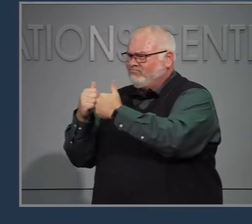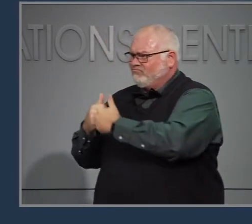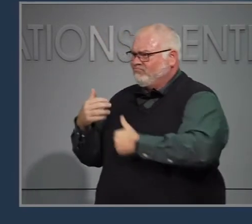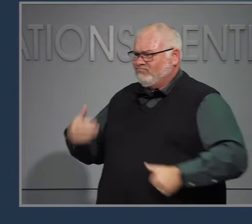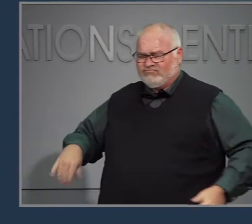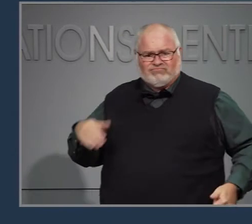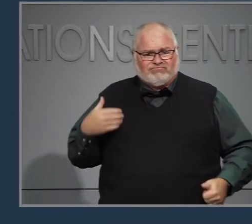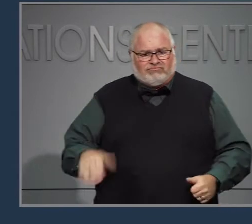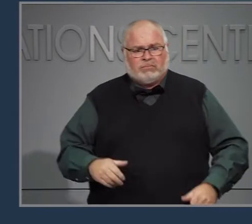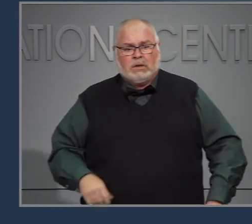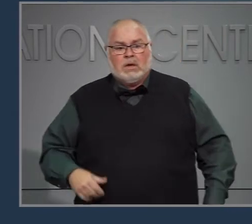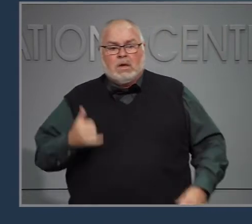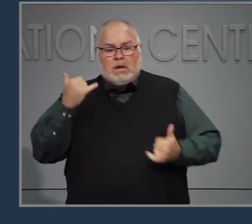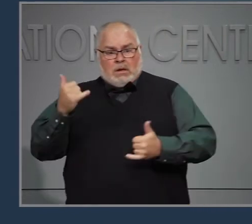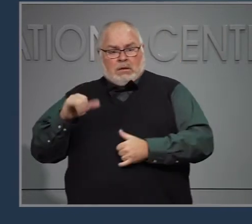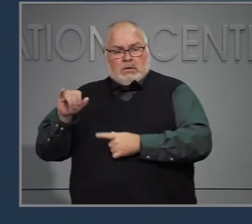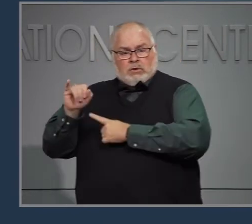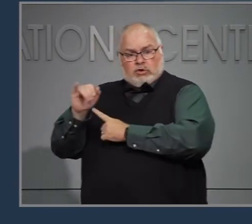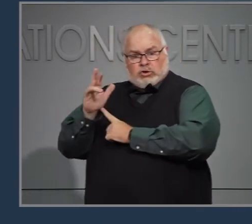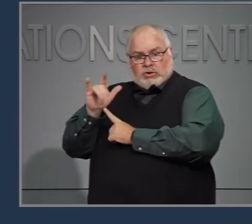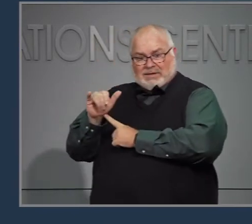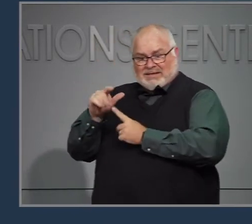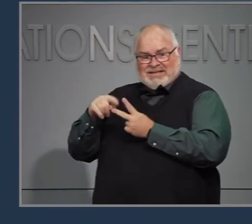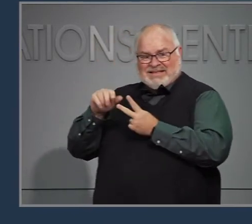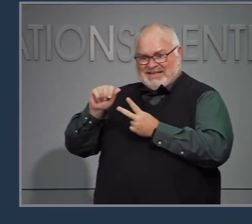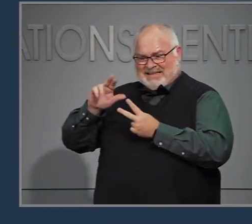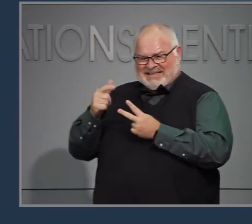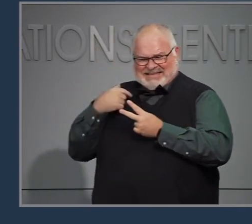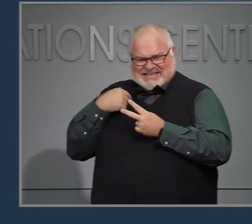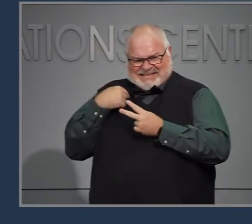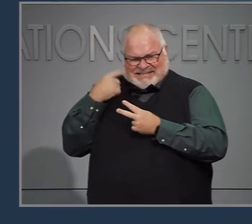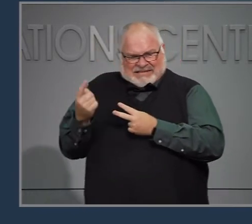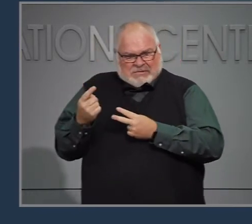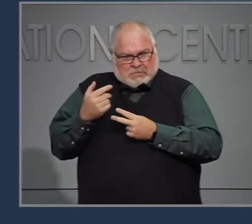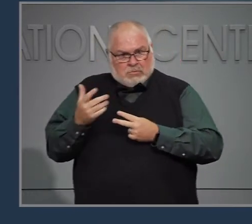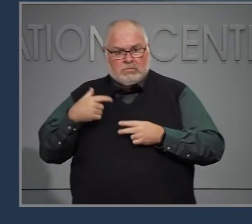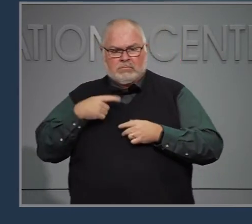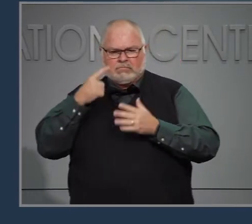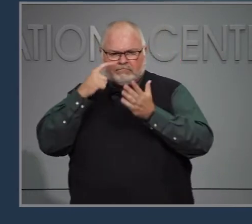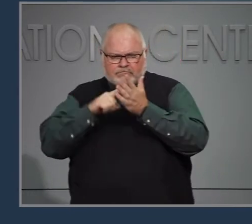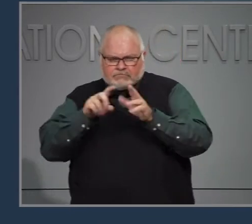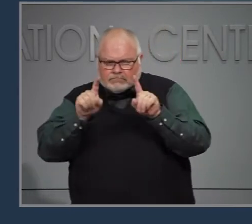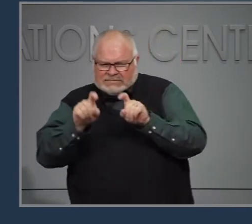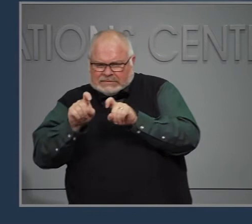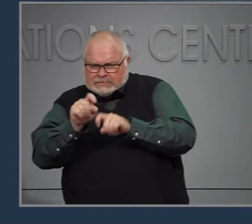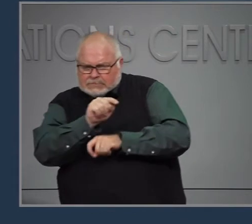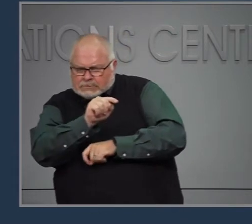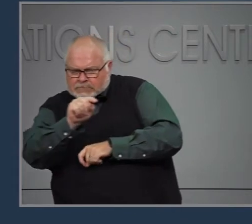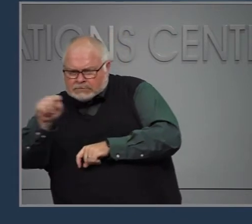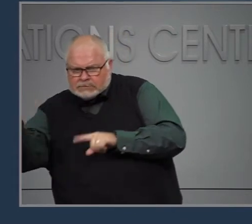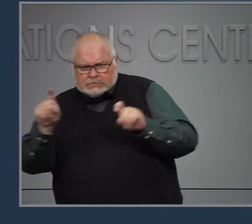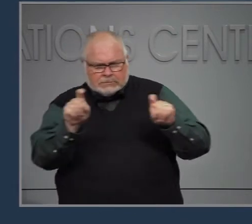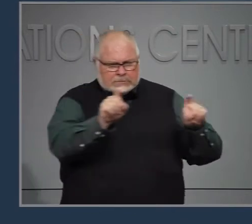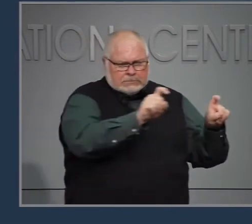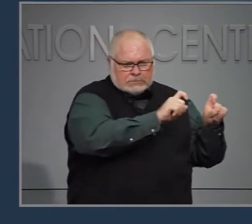IN JULY AND EARLY AUGUST WE HAVE BEEN CONDUCTING BASELINE TESTING OF MORE THAN 49,000